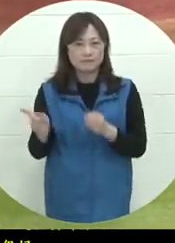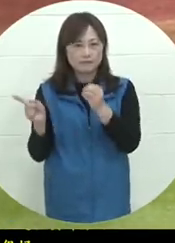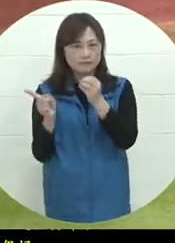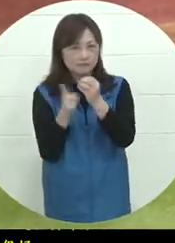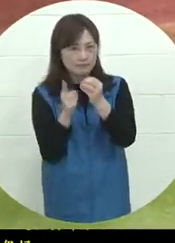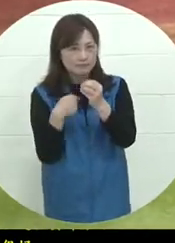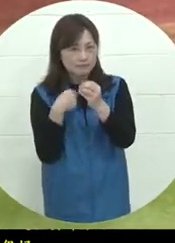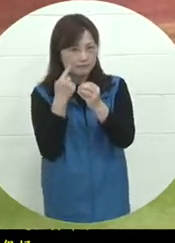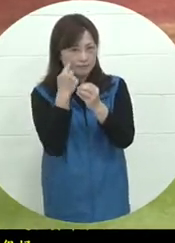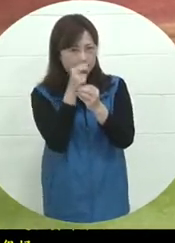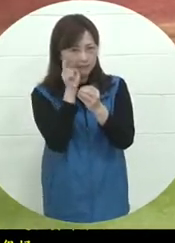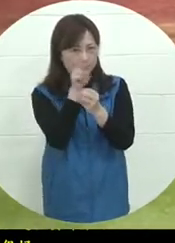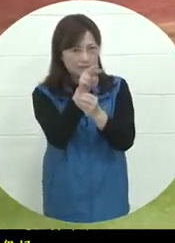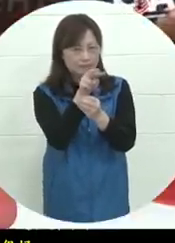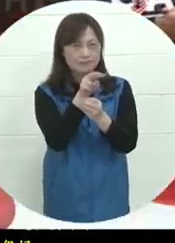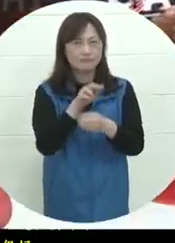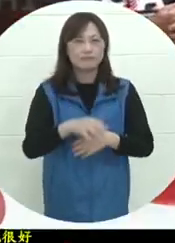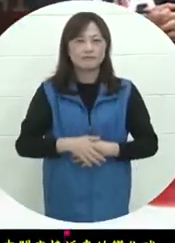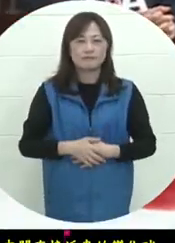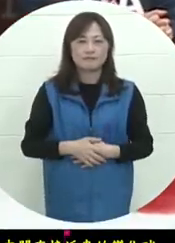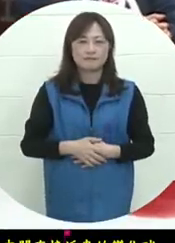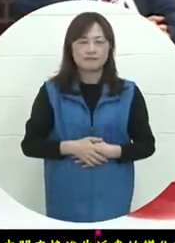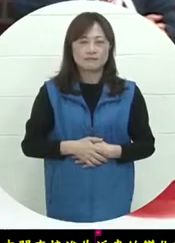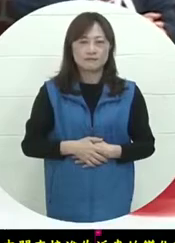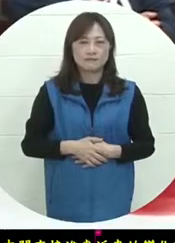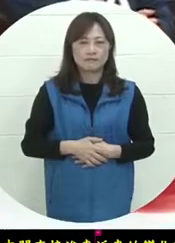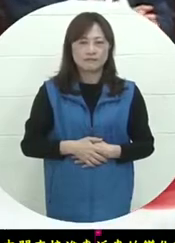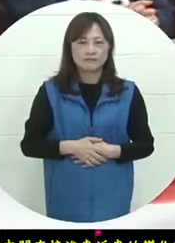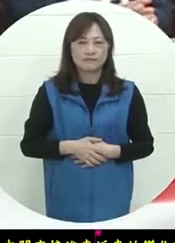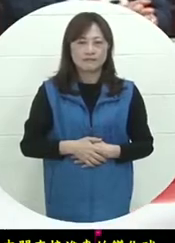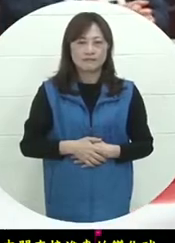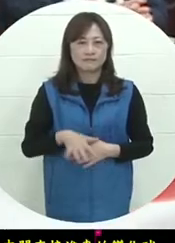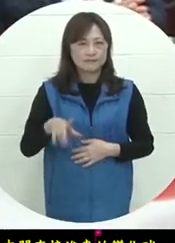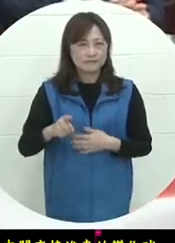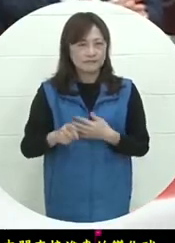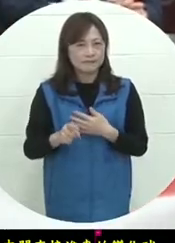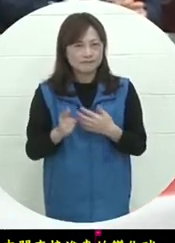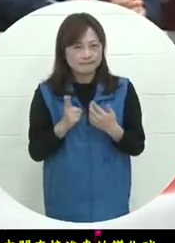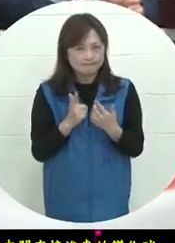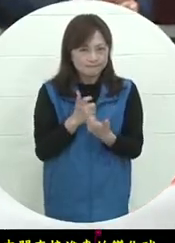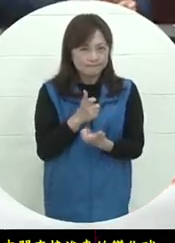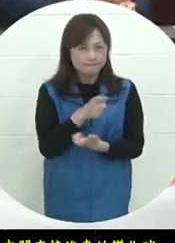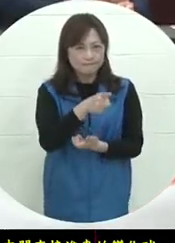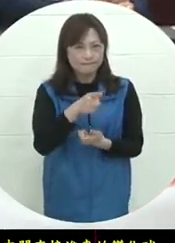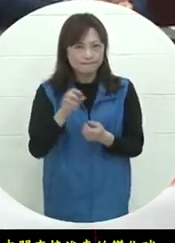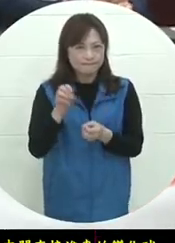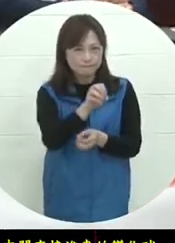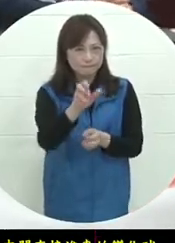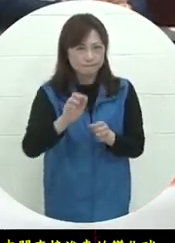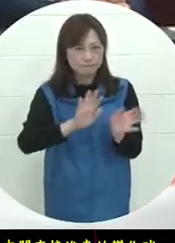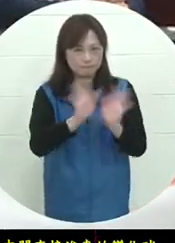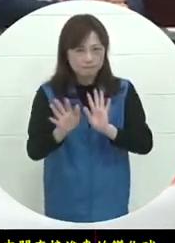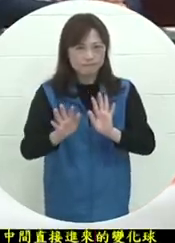because it was only the second good ball in the ball. He tried to find a way to adapt to the trajectory of the ball first. Maybe Wait and grab a ball again